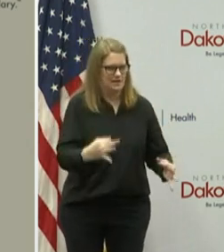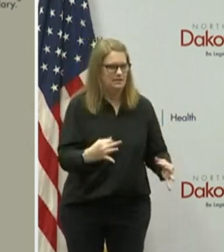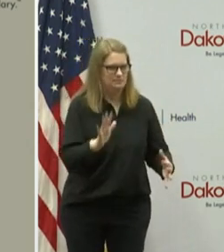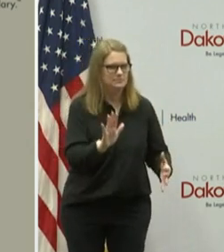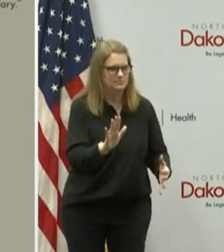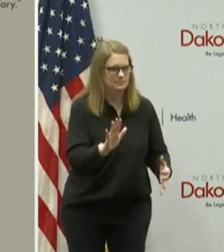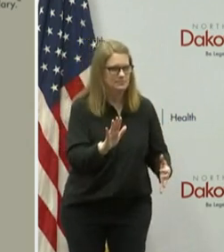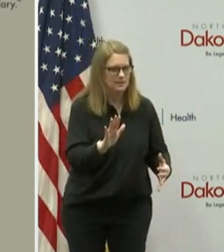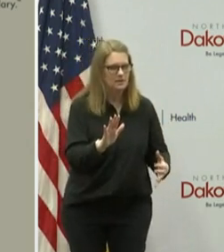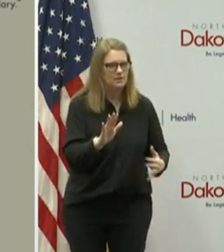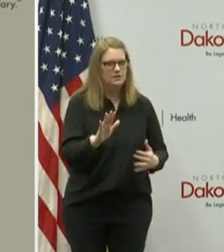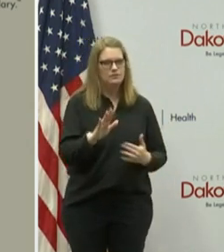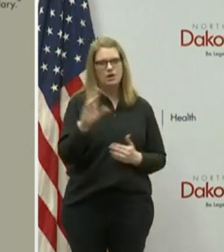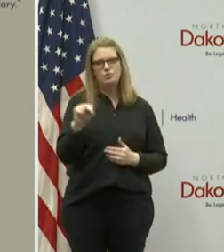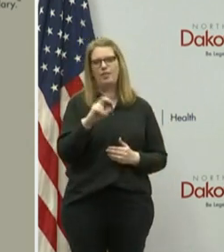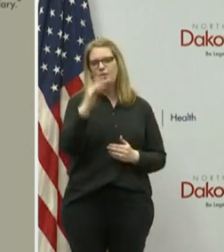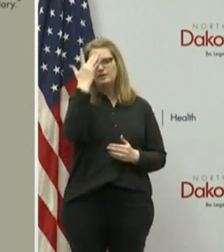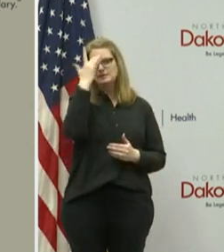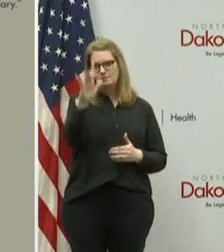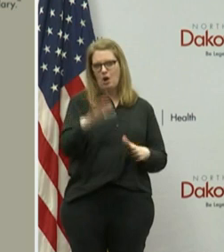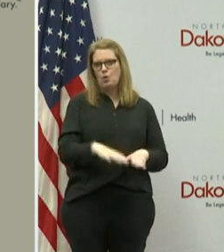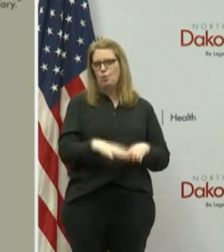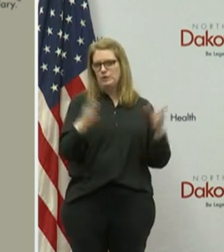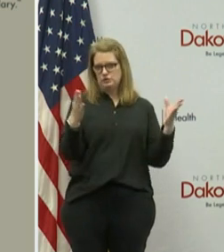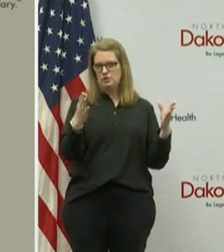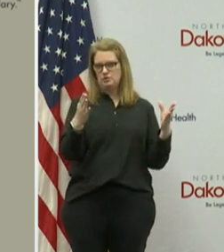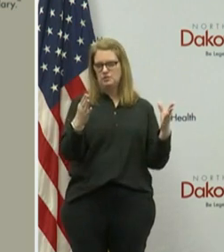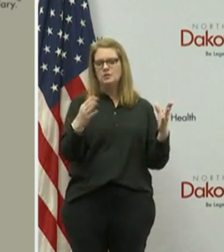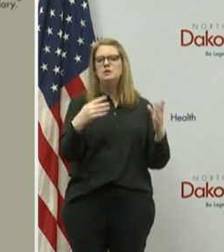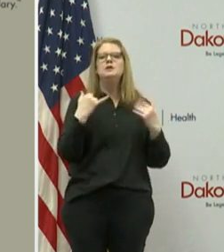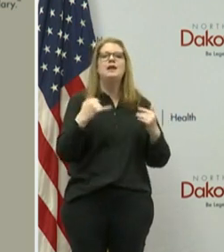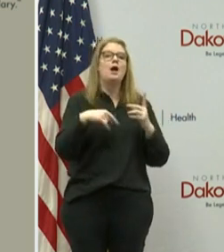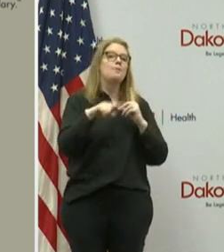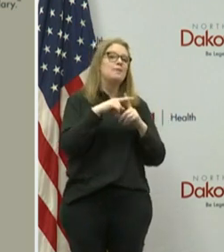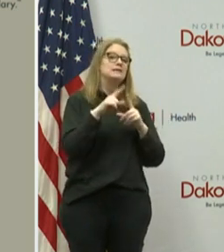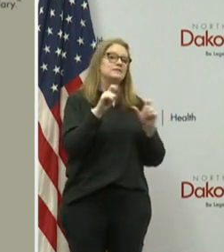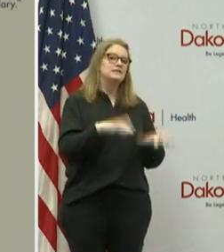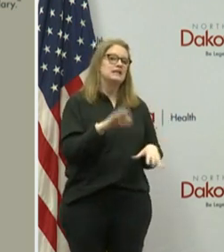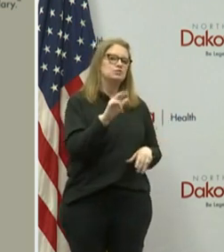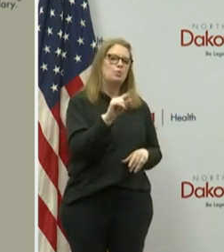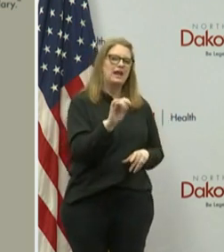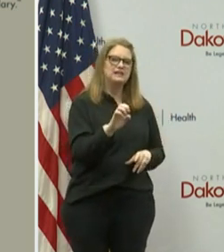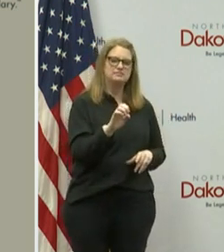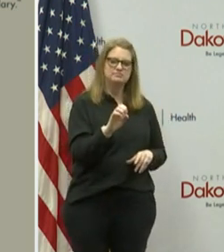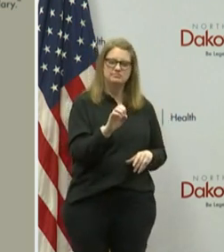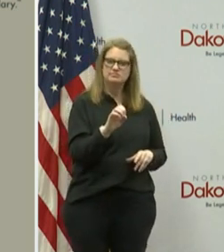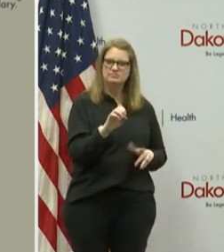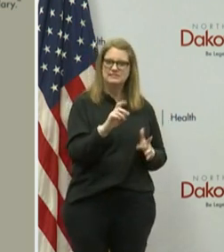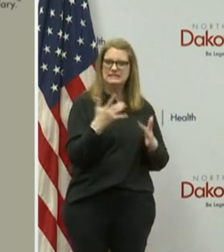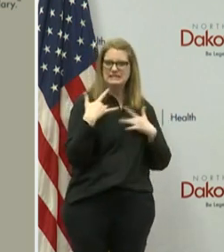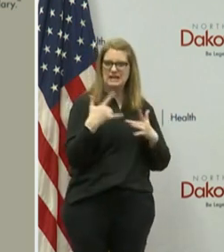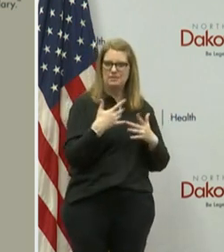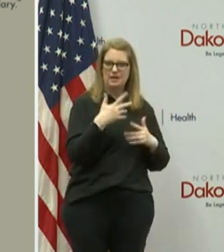THERE IS NOT A ONE SIZE FITS ALL, BECAUSE WE CAN MAKE OUR DECISION FOR OUR STATE.